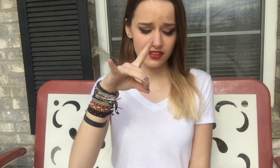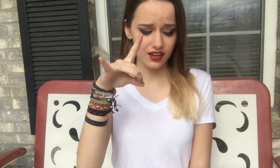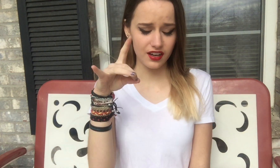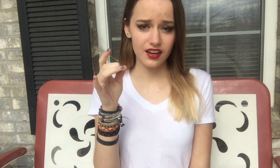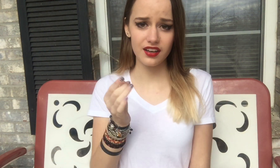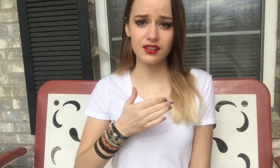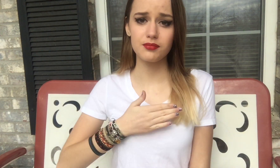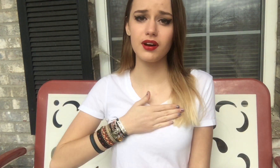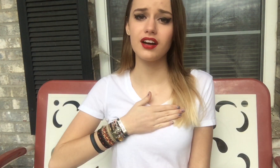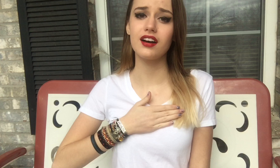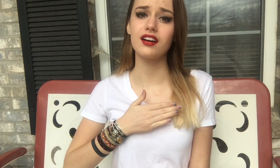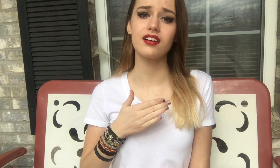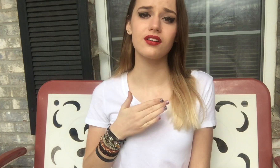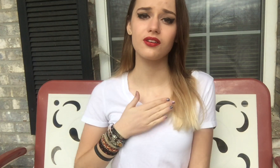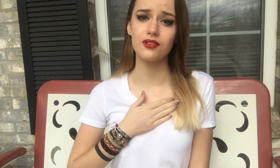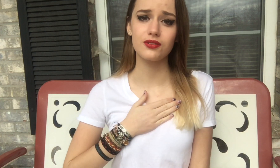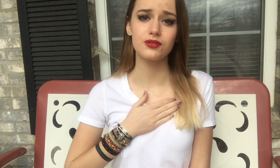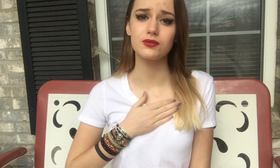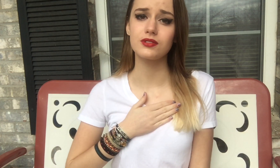To find my own